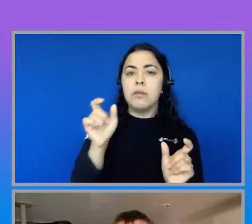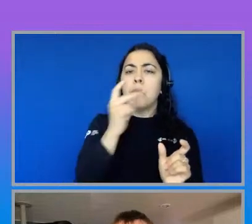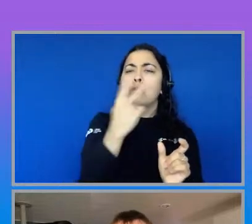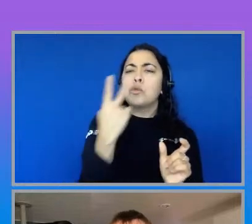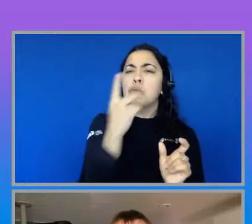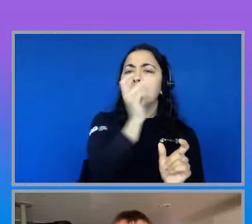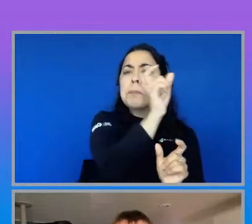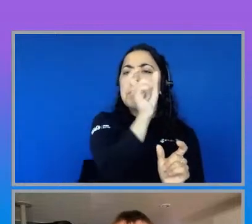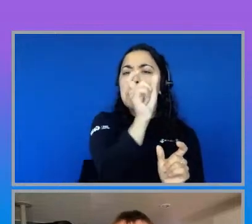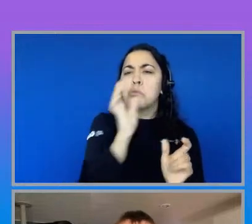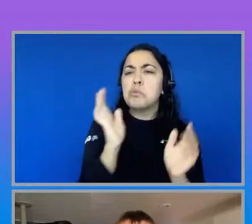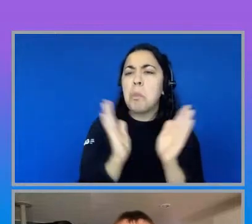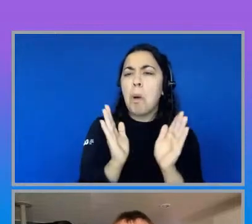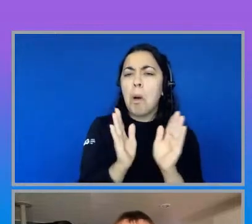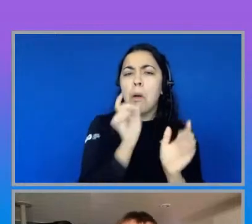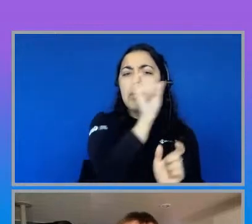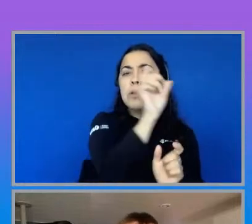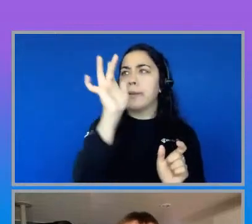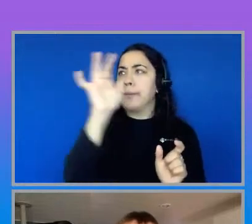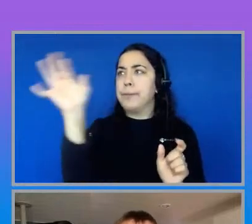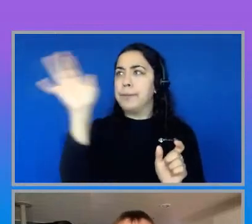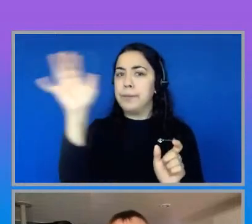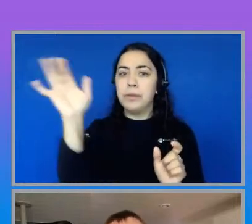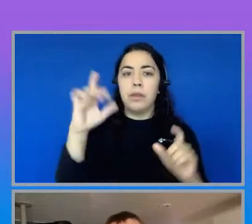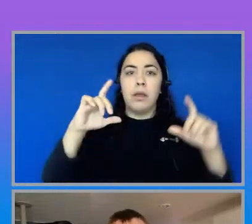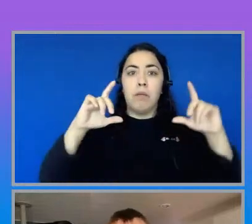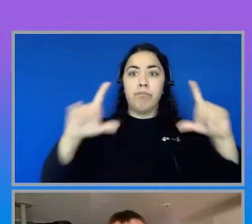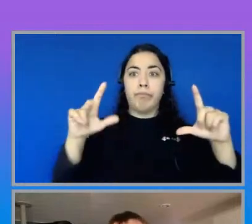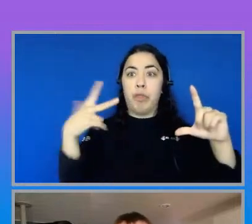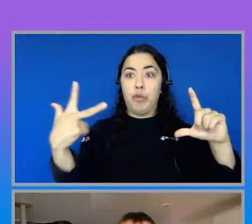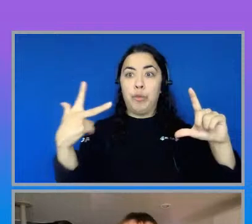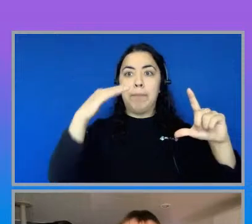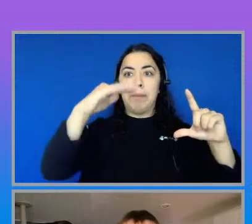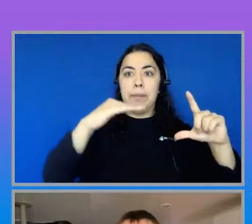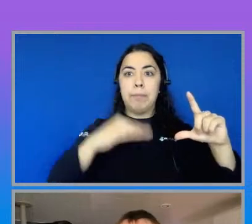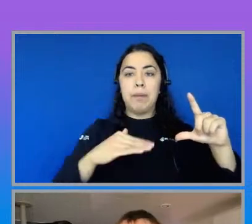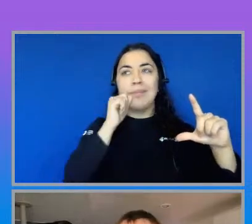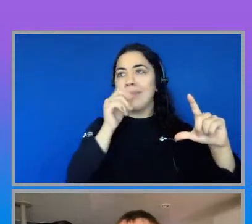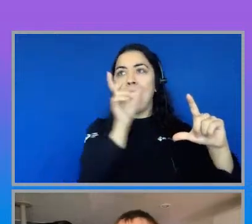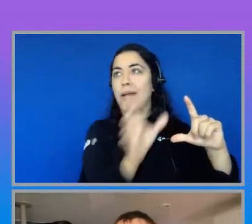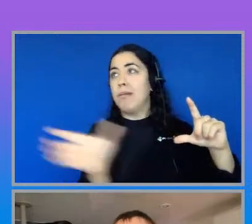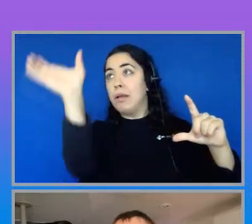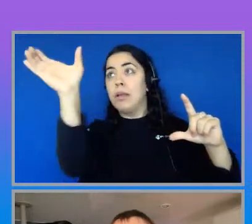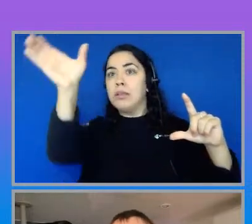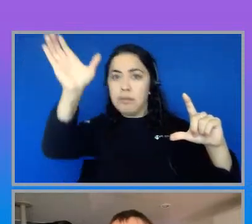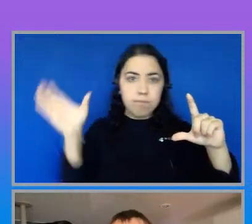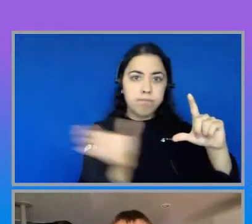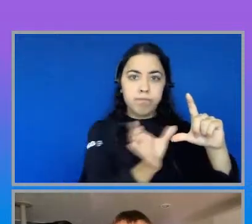three is spanning three rows so it doesn't fit on the top line.